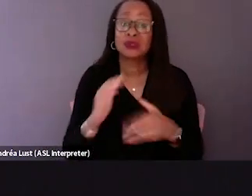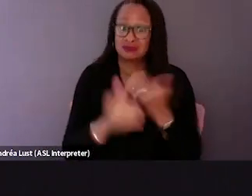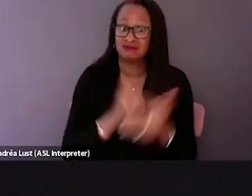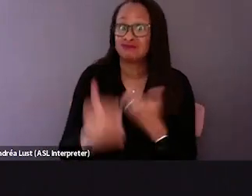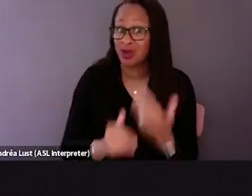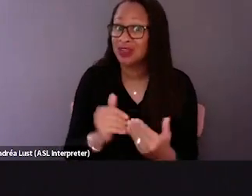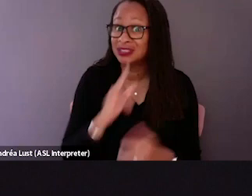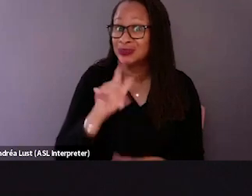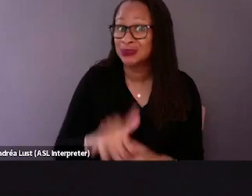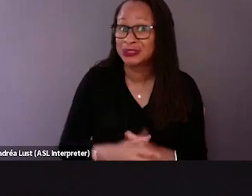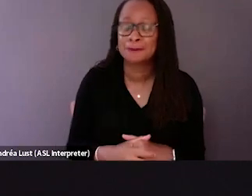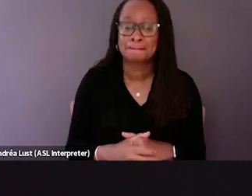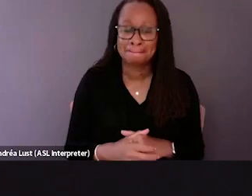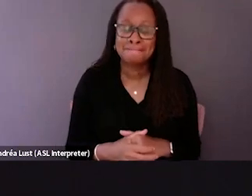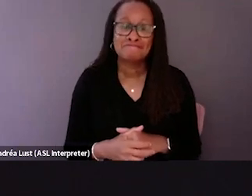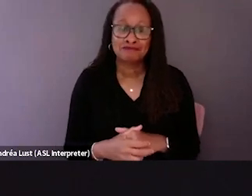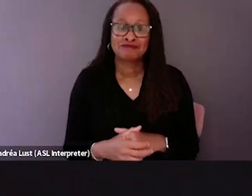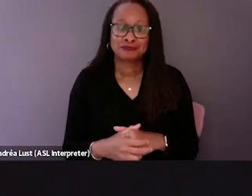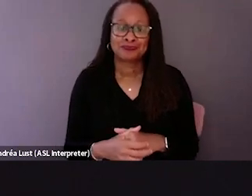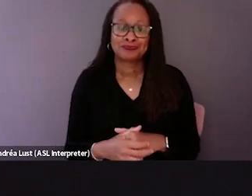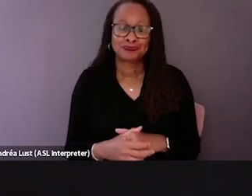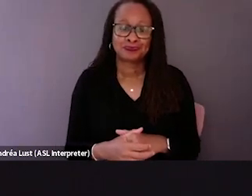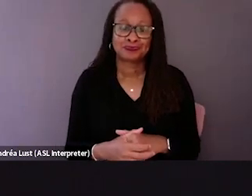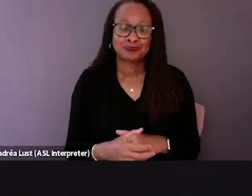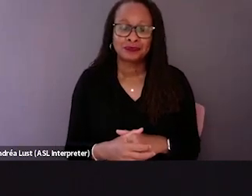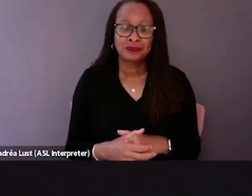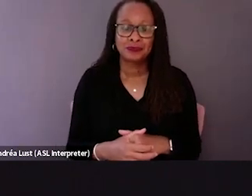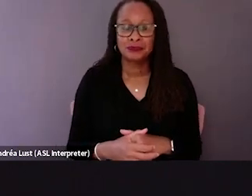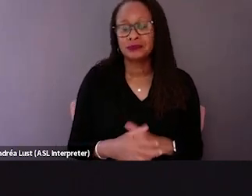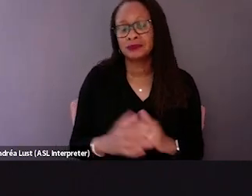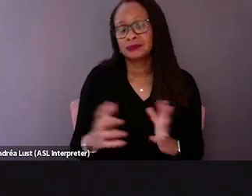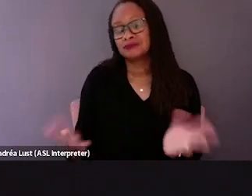It was a process that we spent a lot of time with them